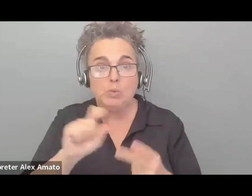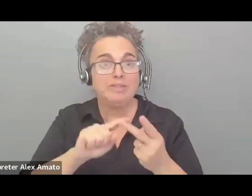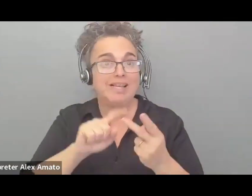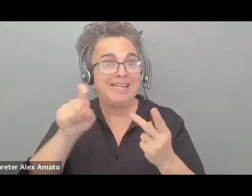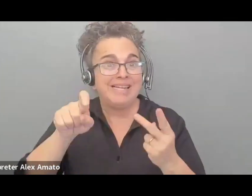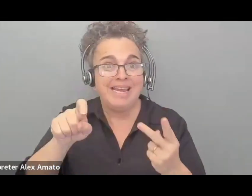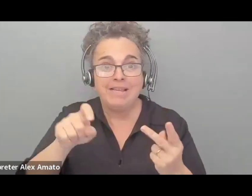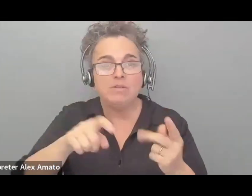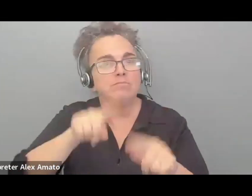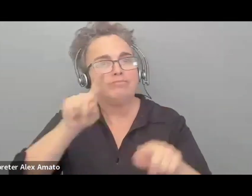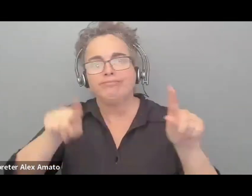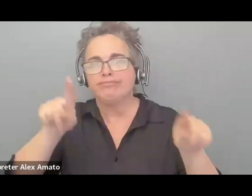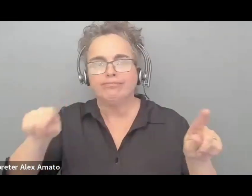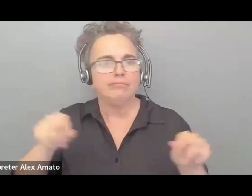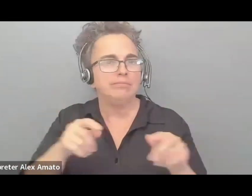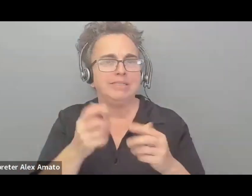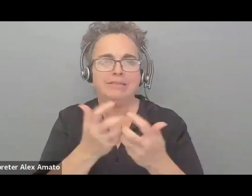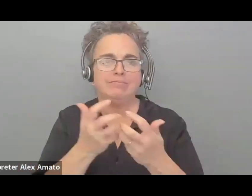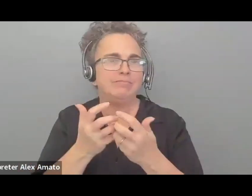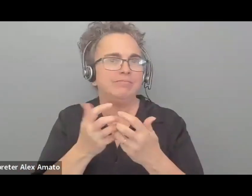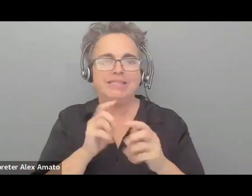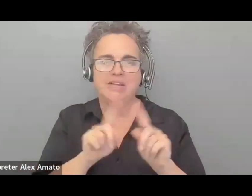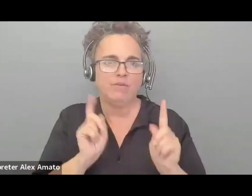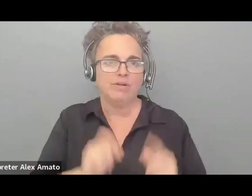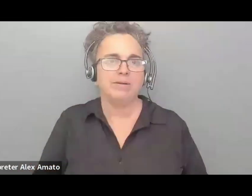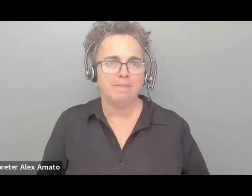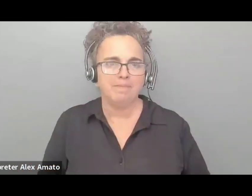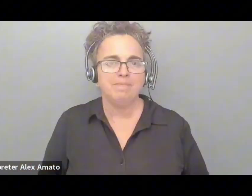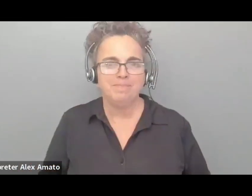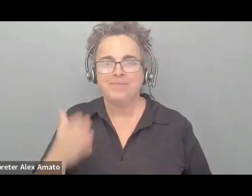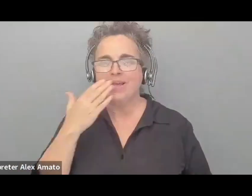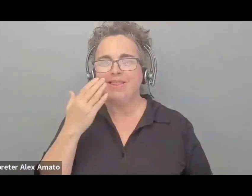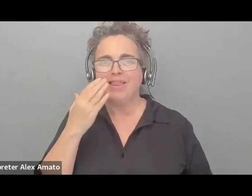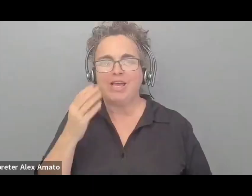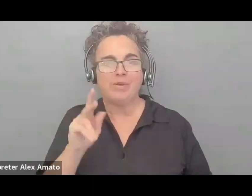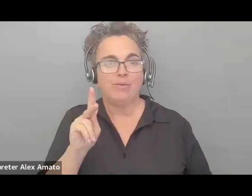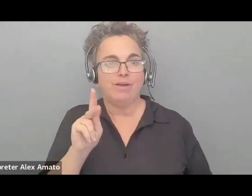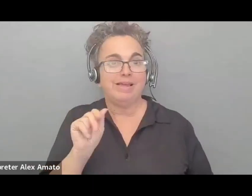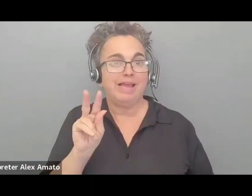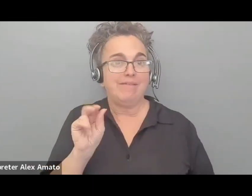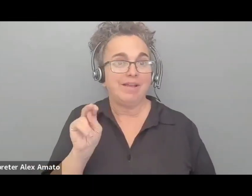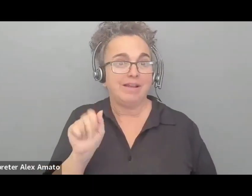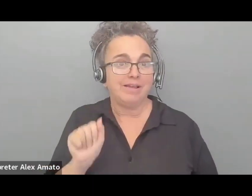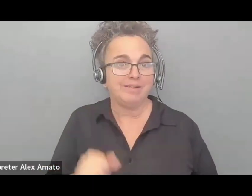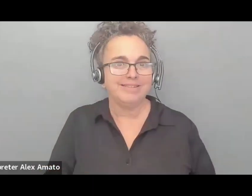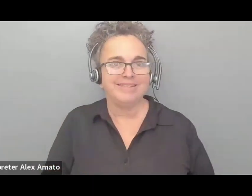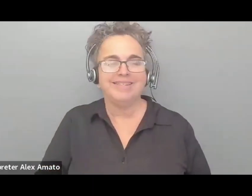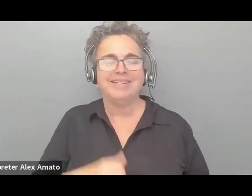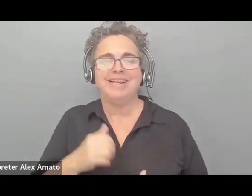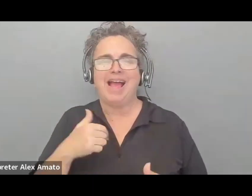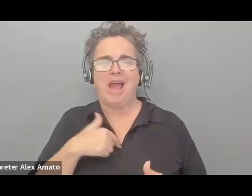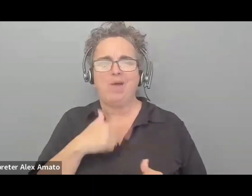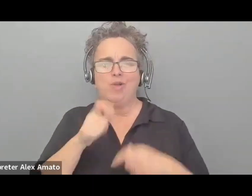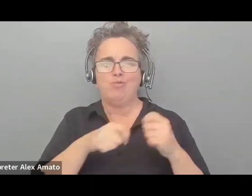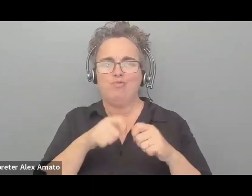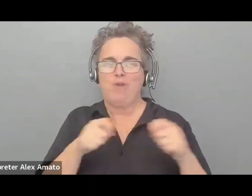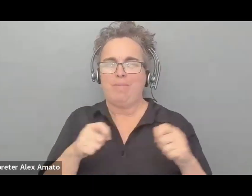Thank you. Kavana? I'll just wrap up some things that I really appreciate that you both shared there.